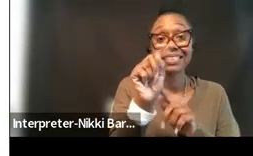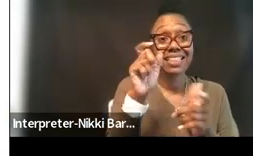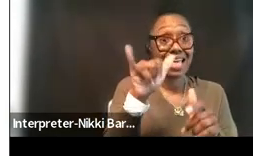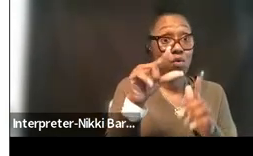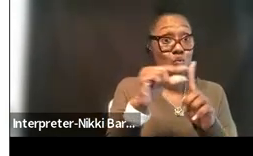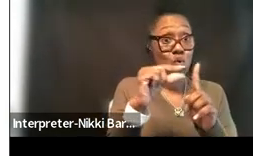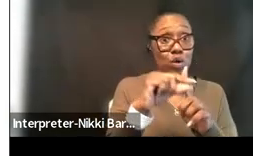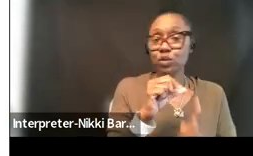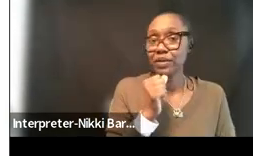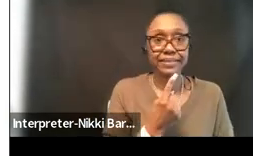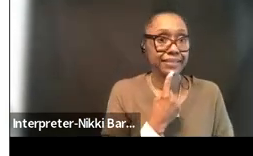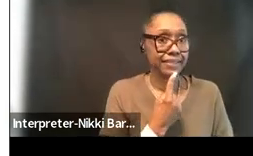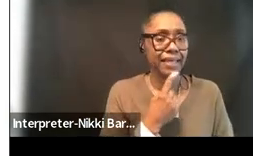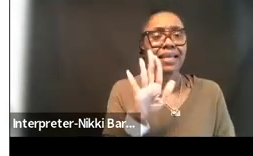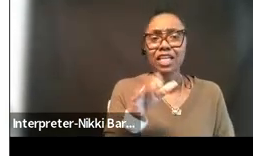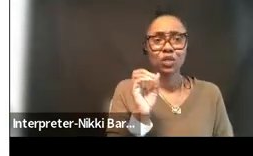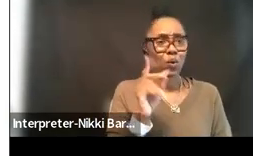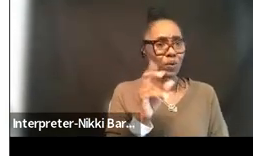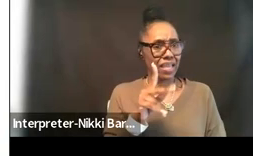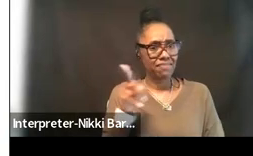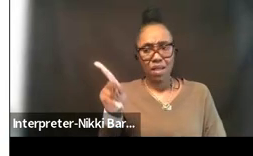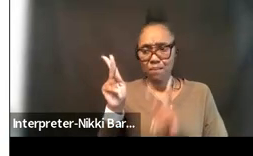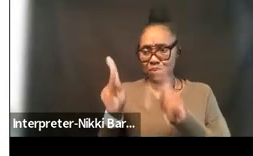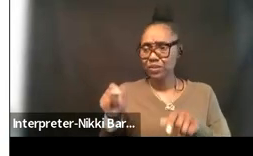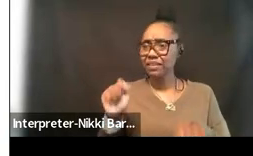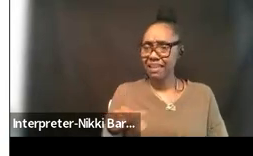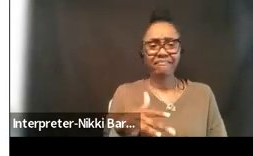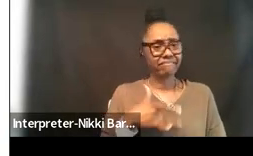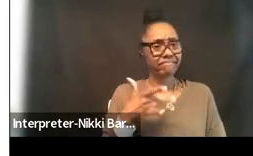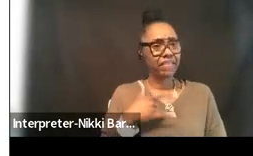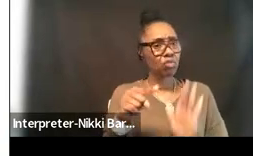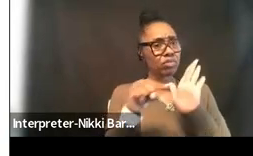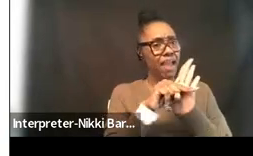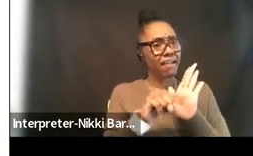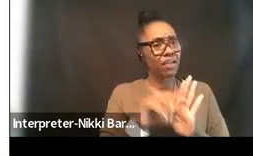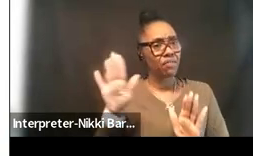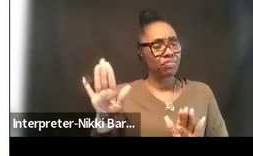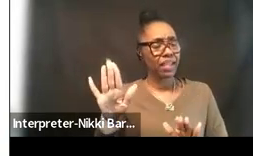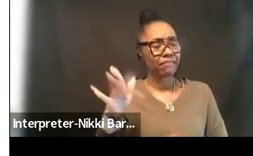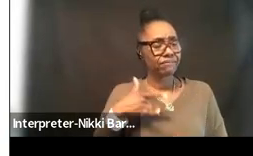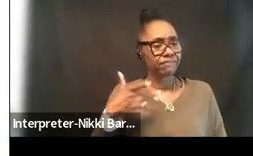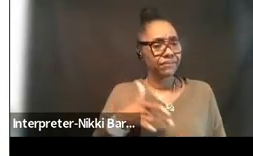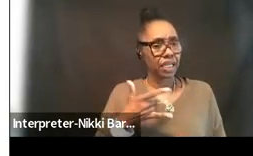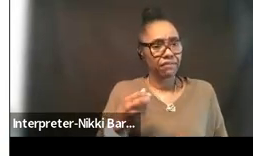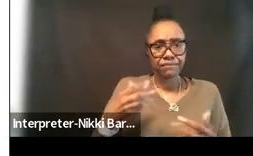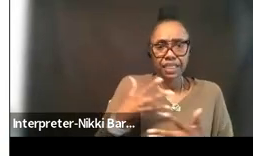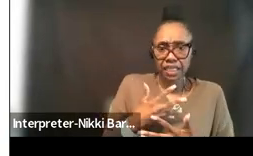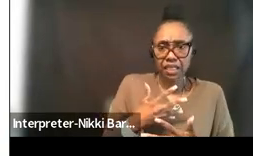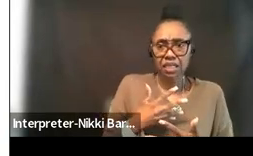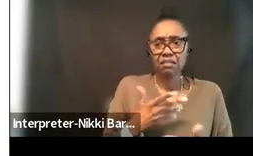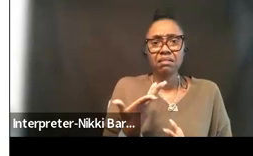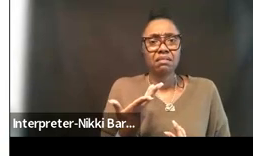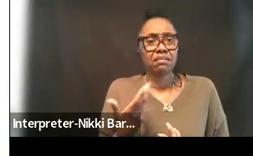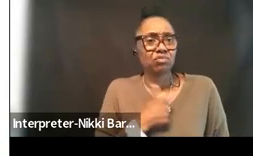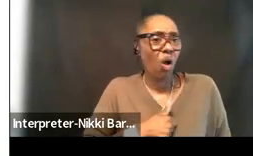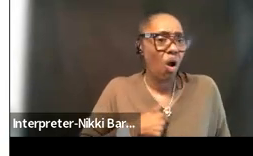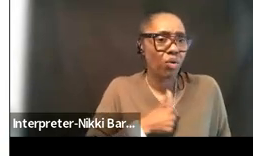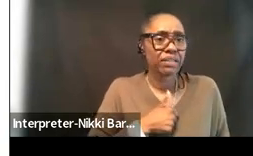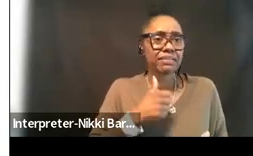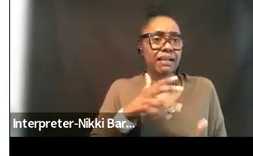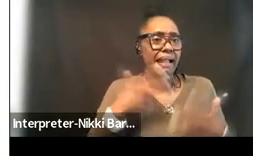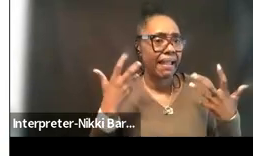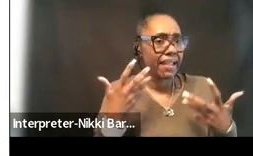About a negative experience that happened to that to feel to feel fear, regret, anger, sadness. It's okay.